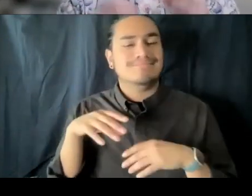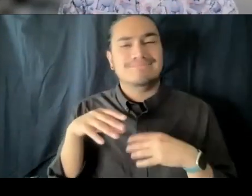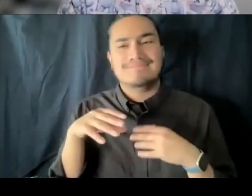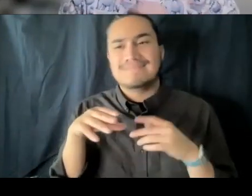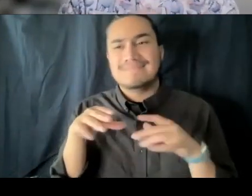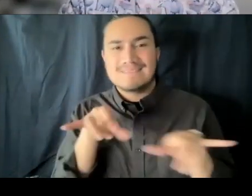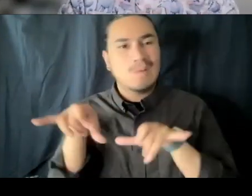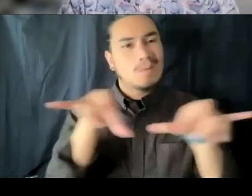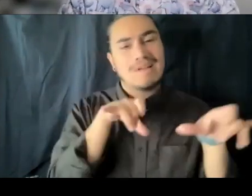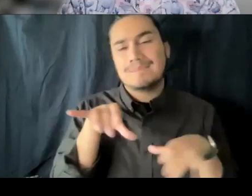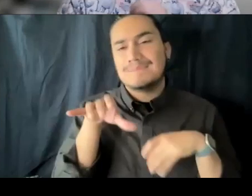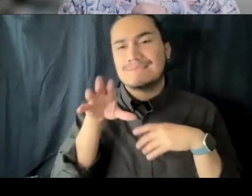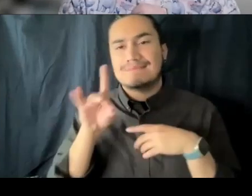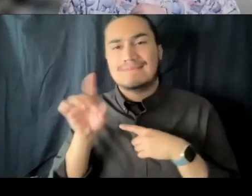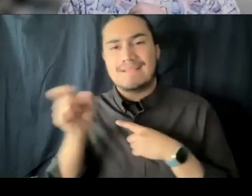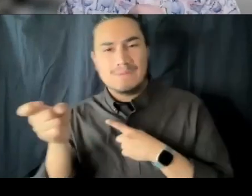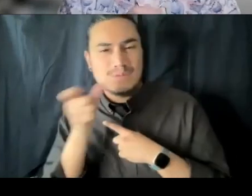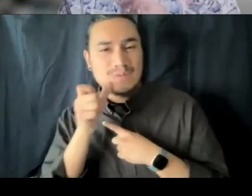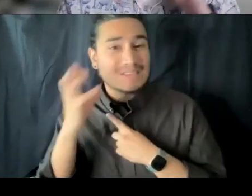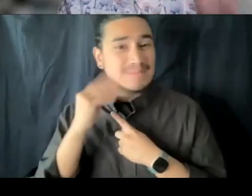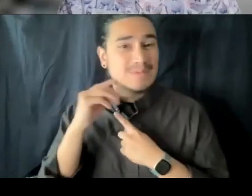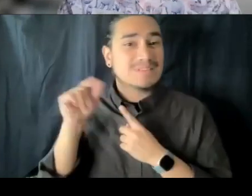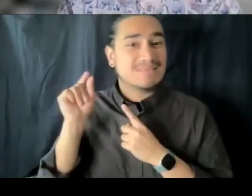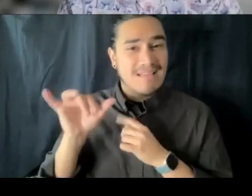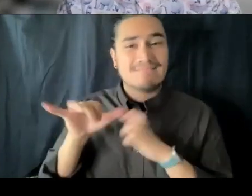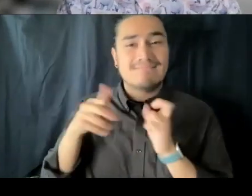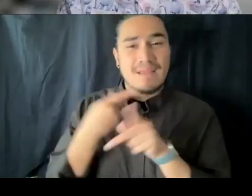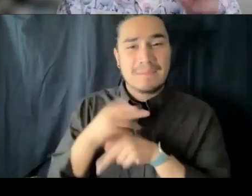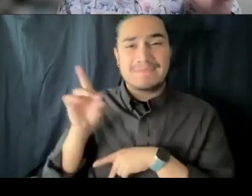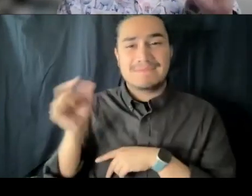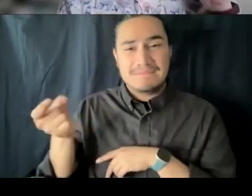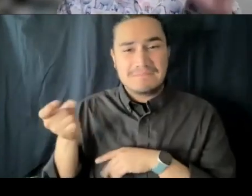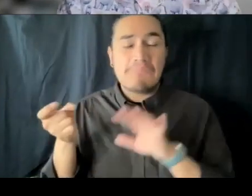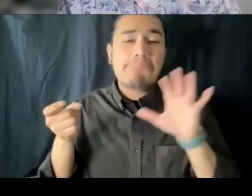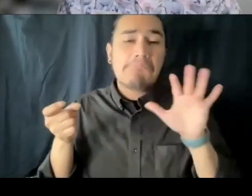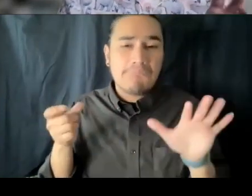and who experiences 'em. And while there are very real inequities